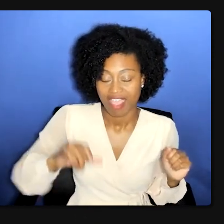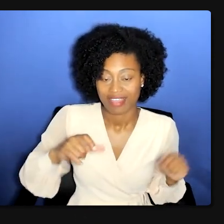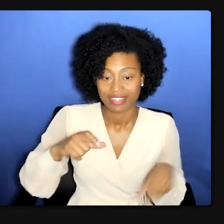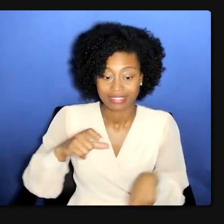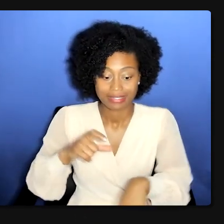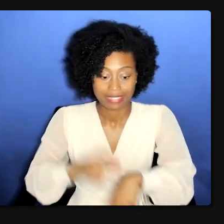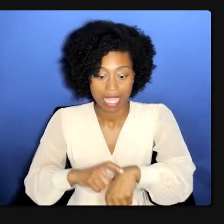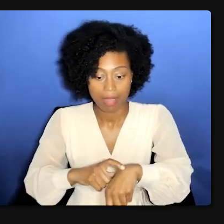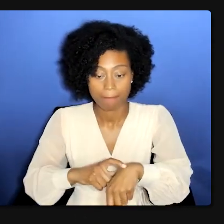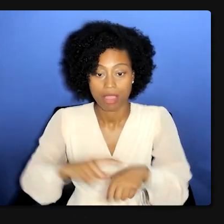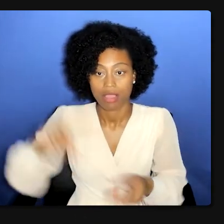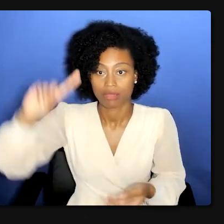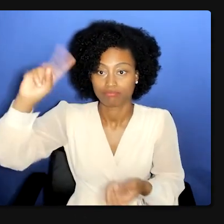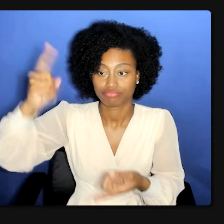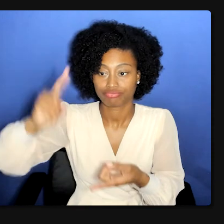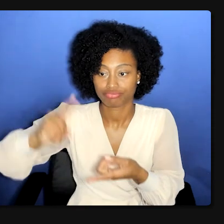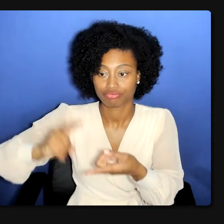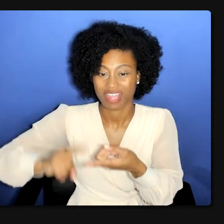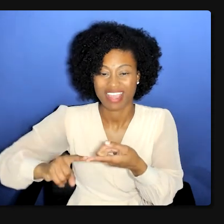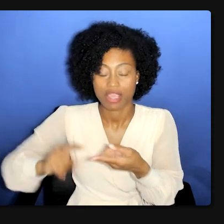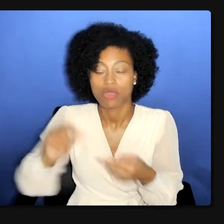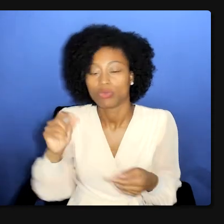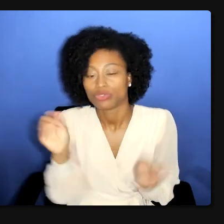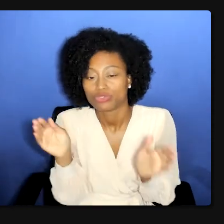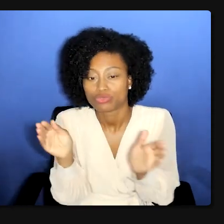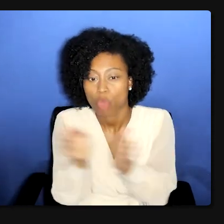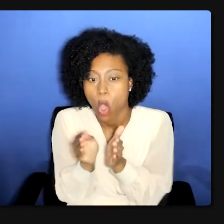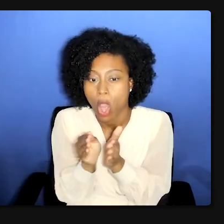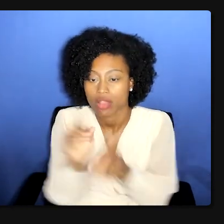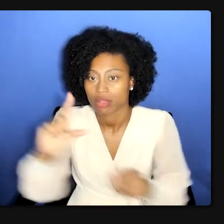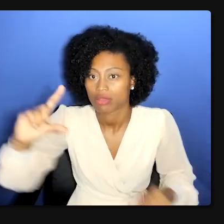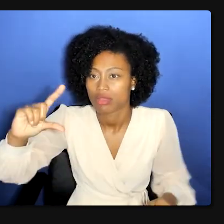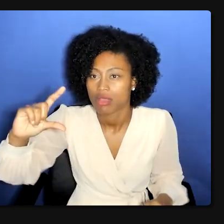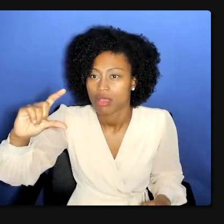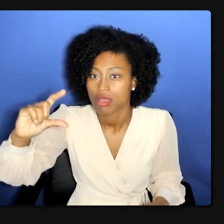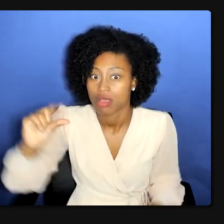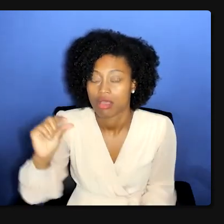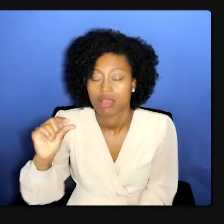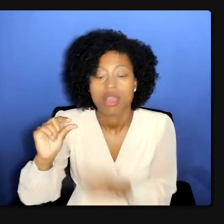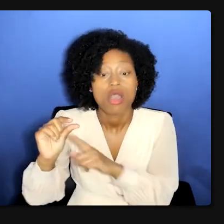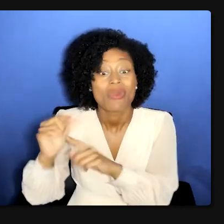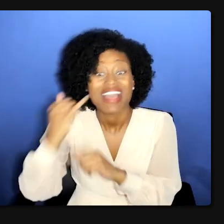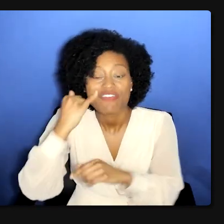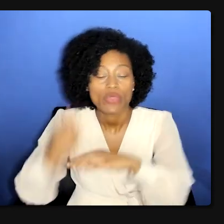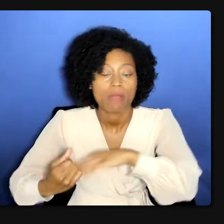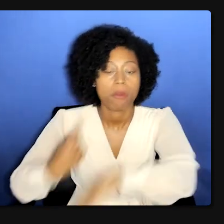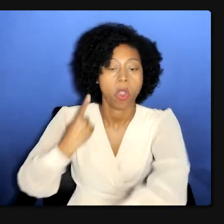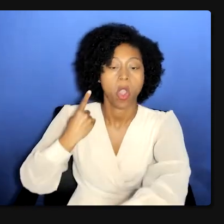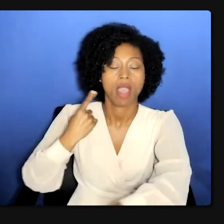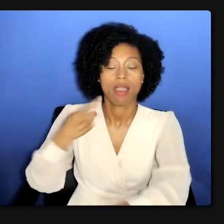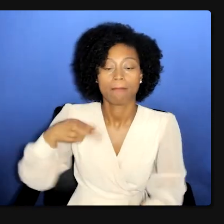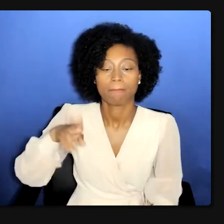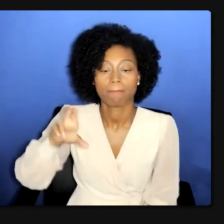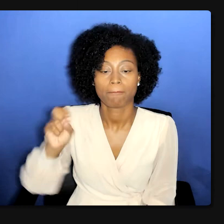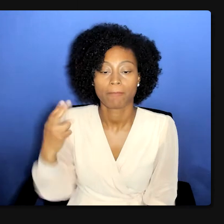of the time you had to make that purchase is very small. What would happen if we gave the users a push notification?